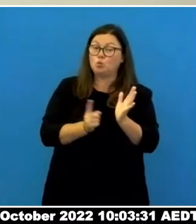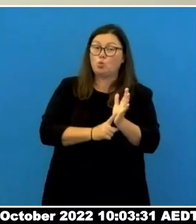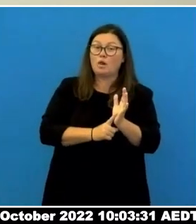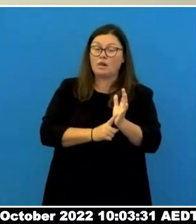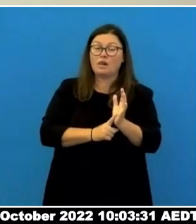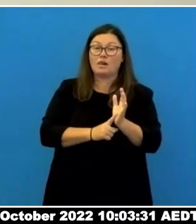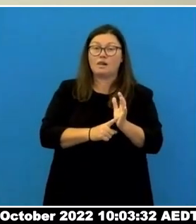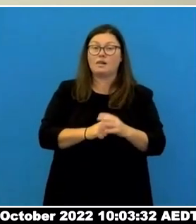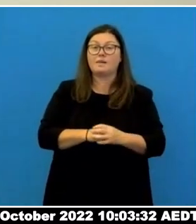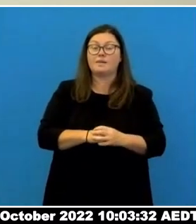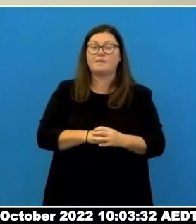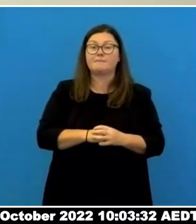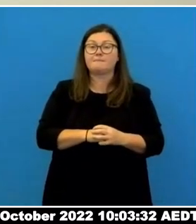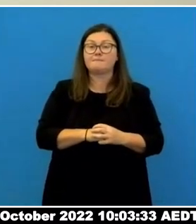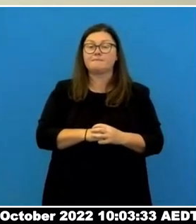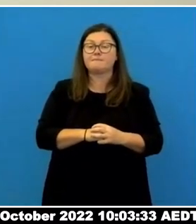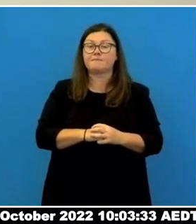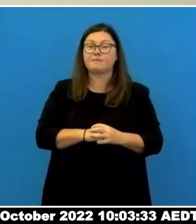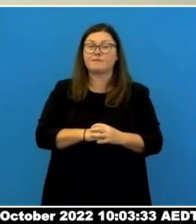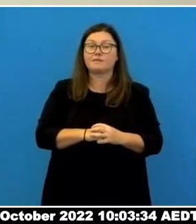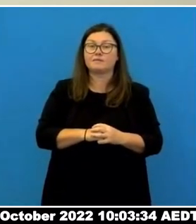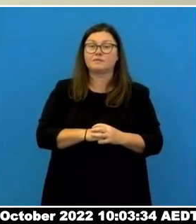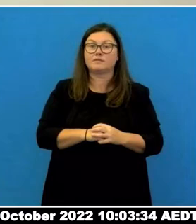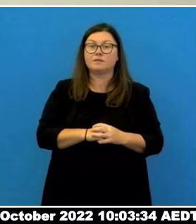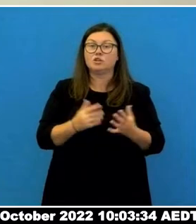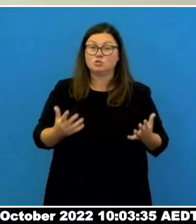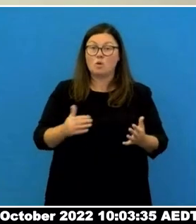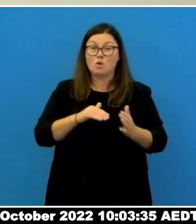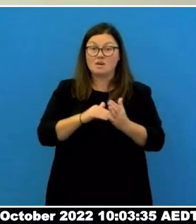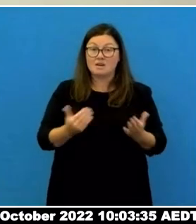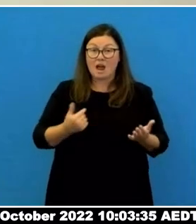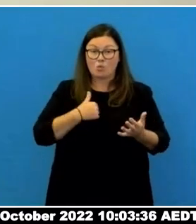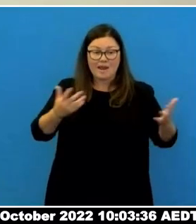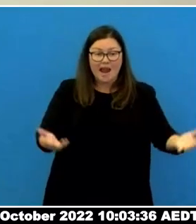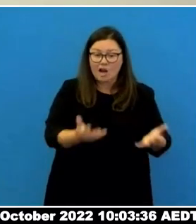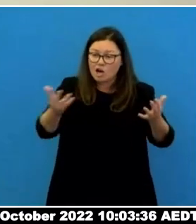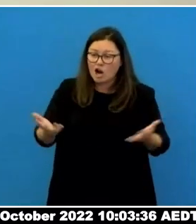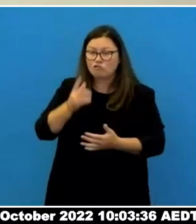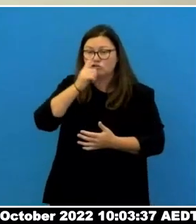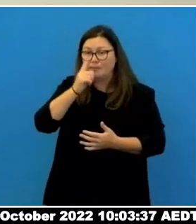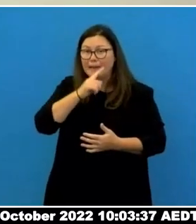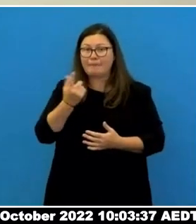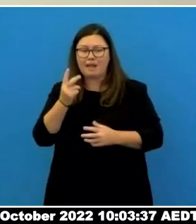urges Australians to reflect on racism and act against it. It aims to support Australians,